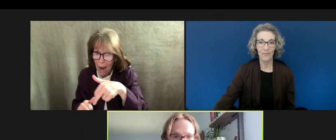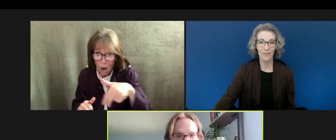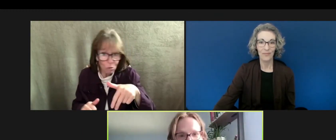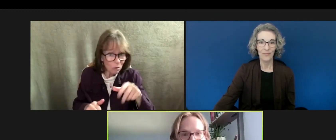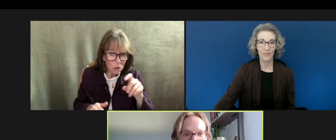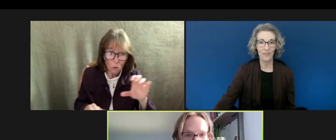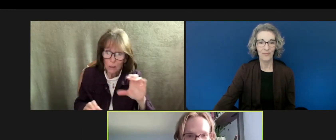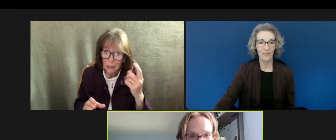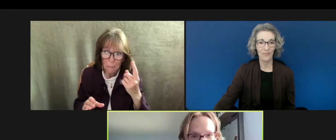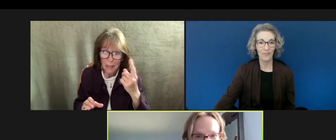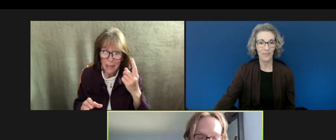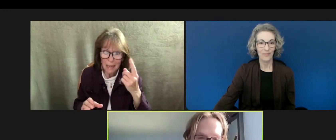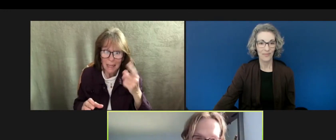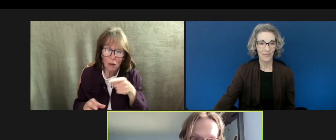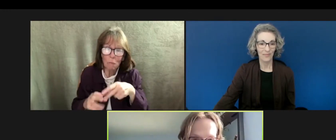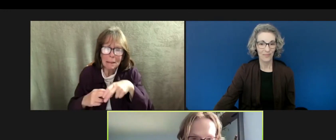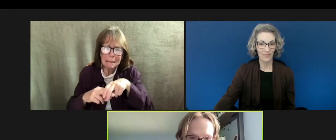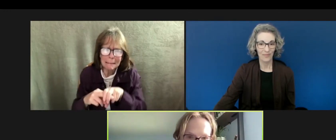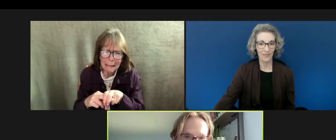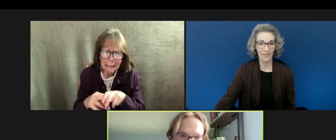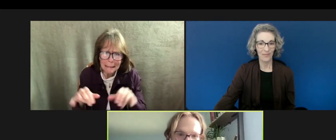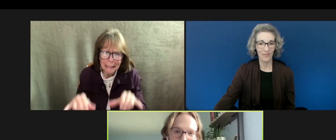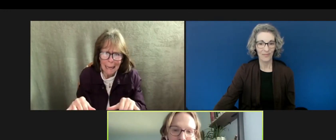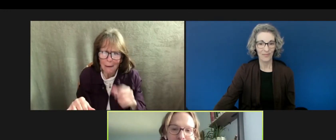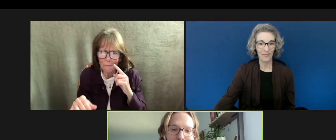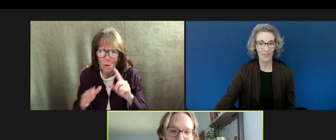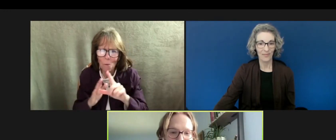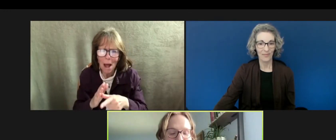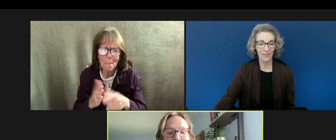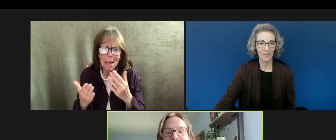If you've been in the same position for a little while,